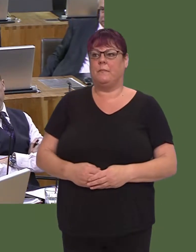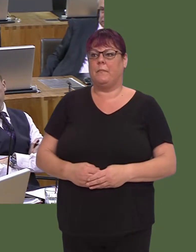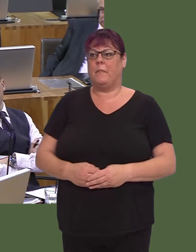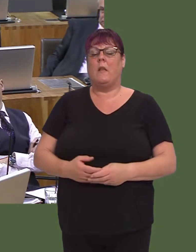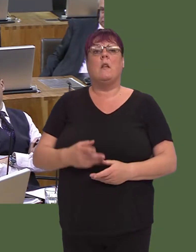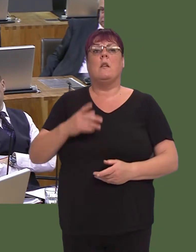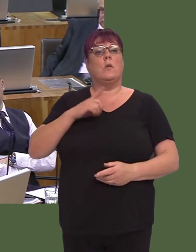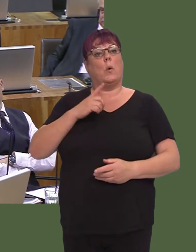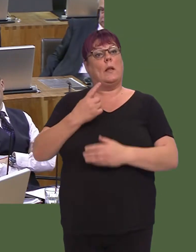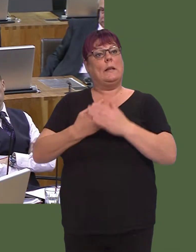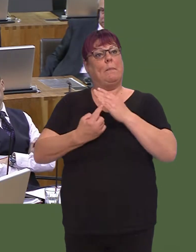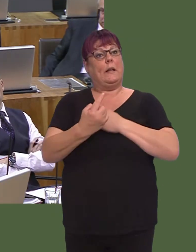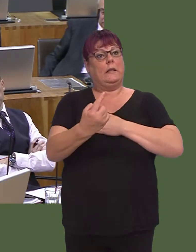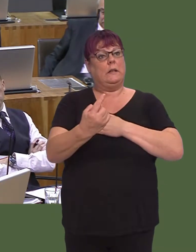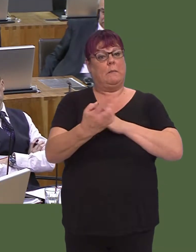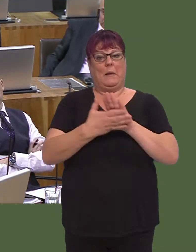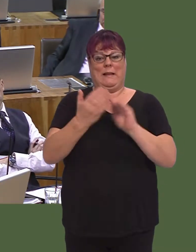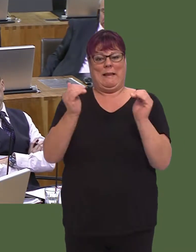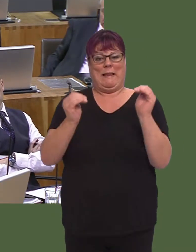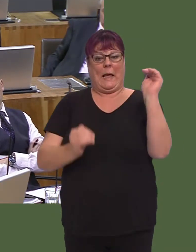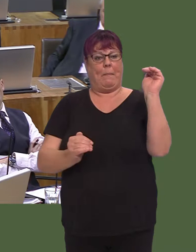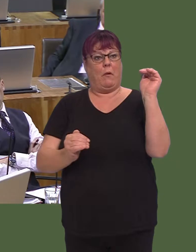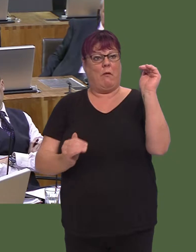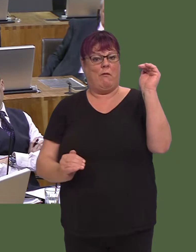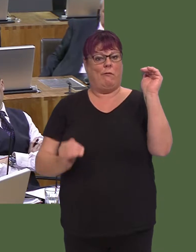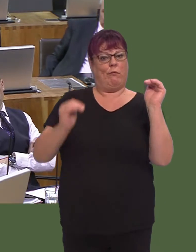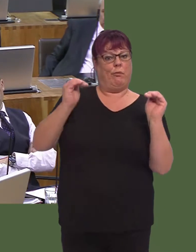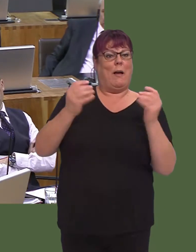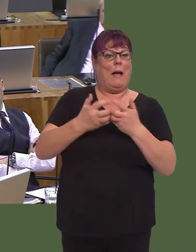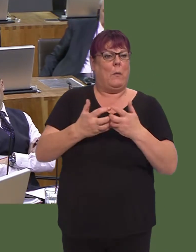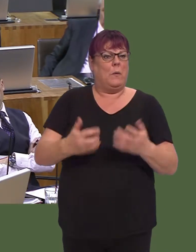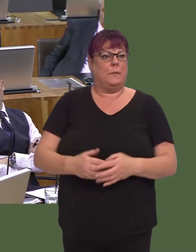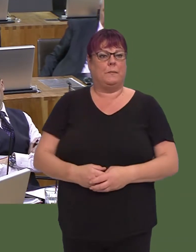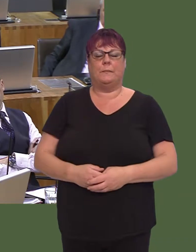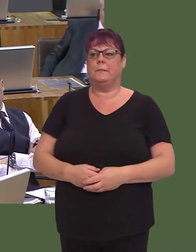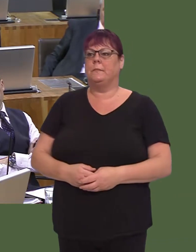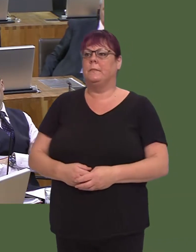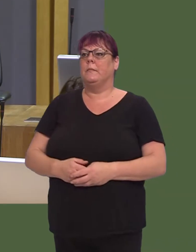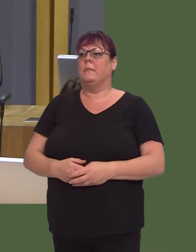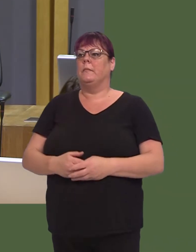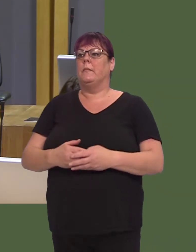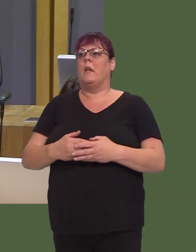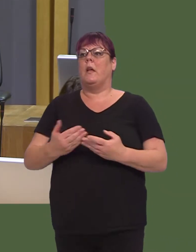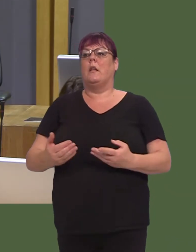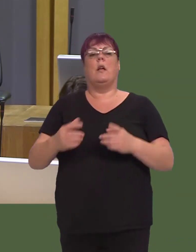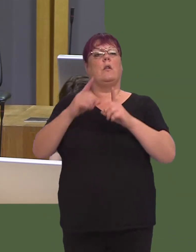If that is the case, if we became independent, there's a gap there, how will that gap be filled?